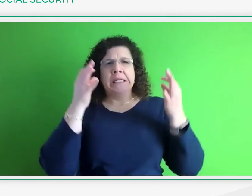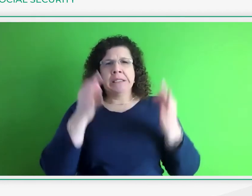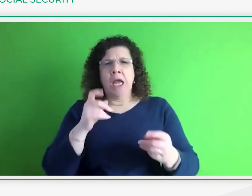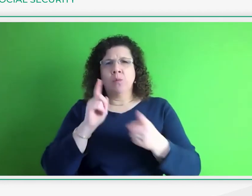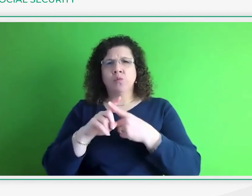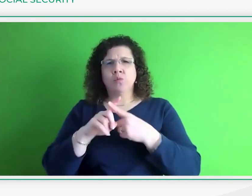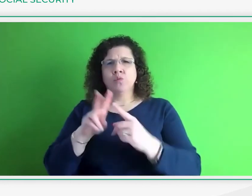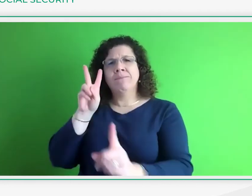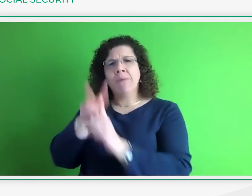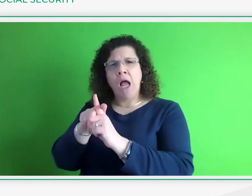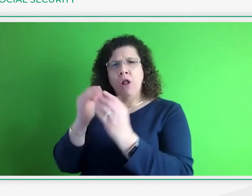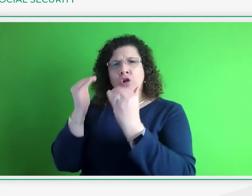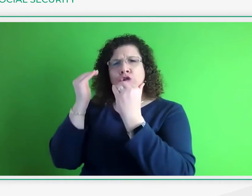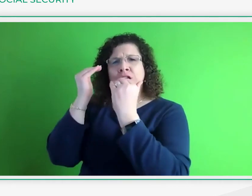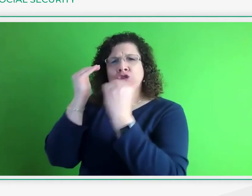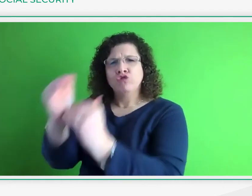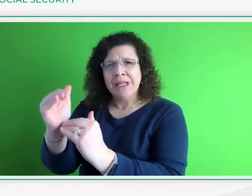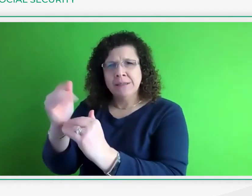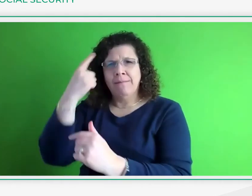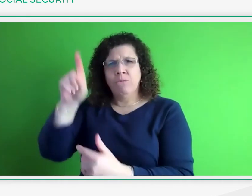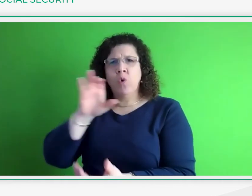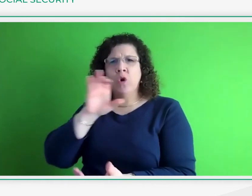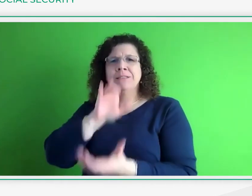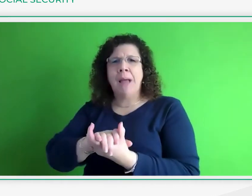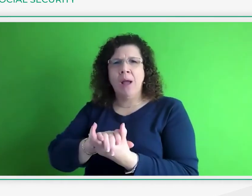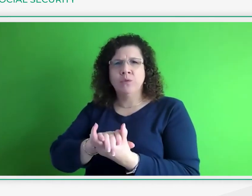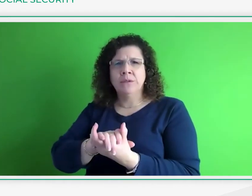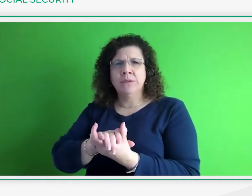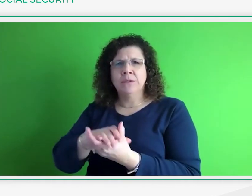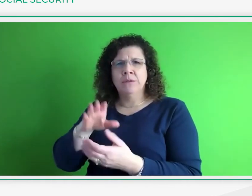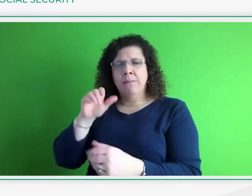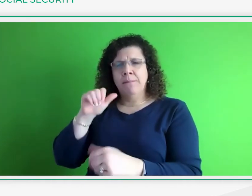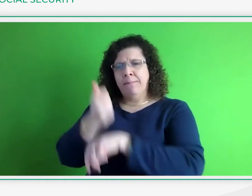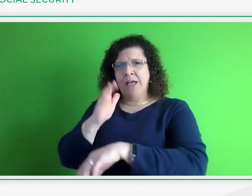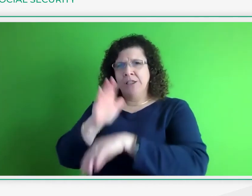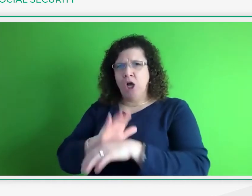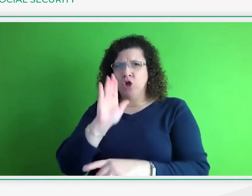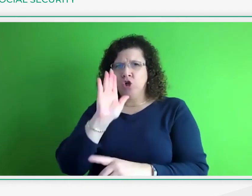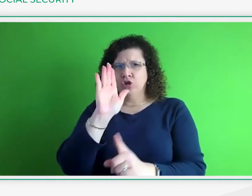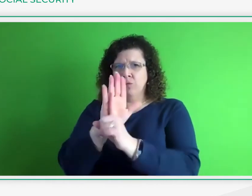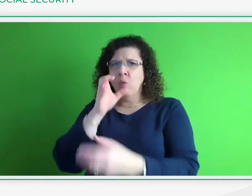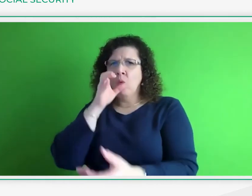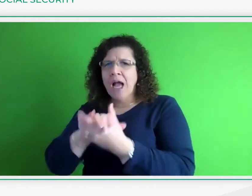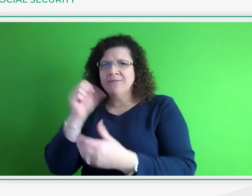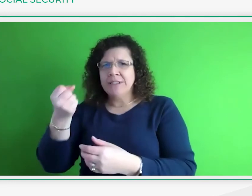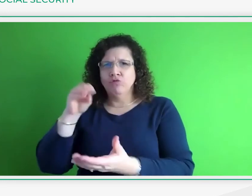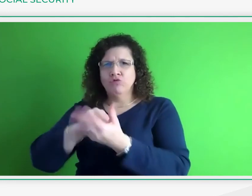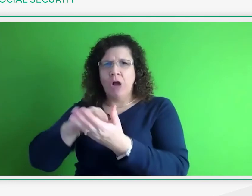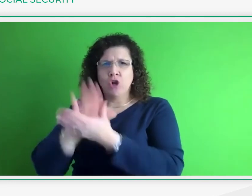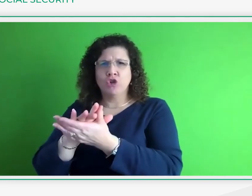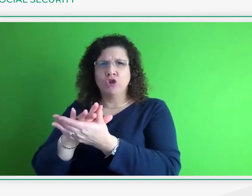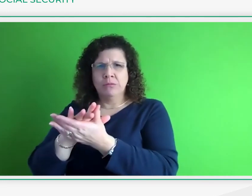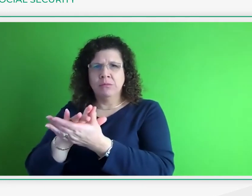But he decides to file the restricted application for spousal benefits based on his wife's records.